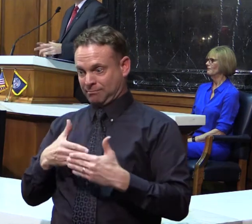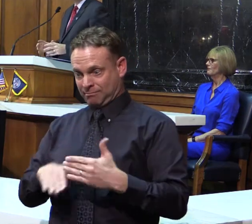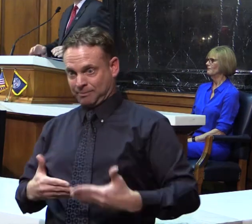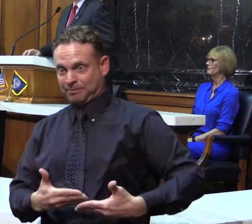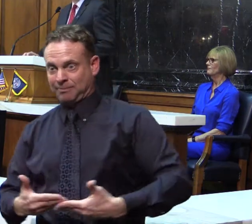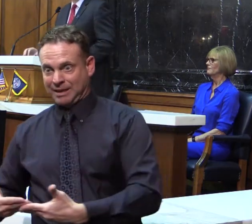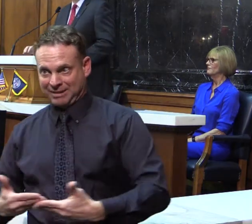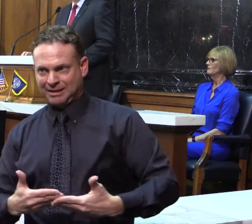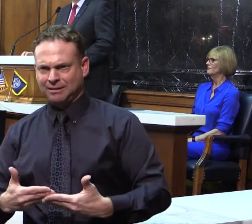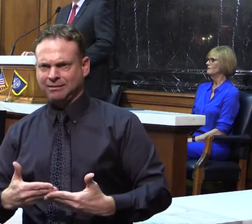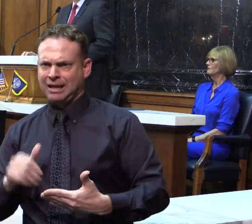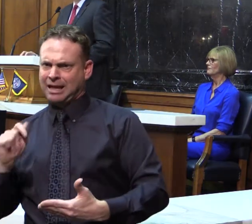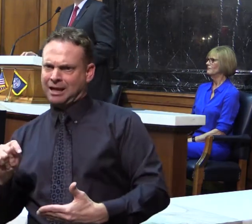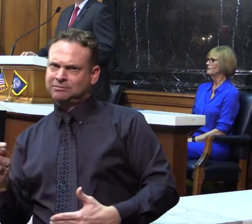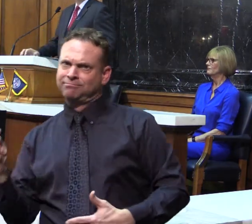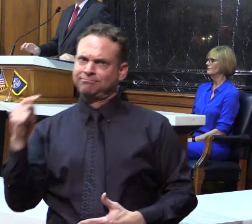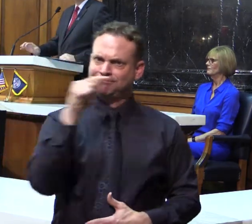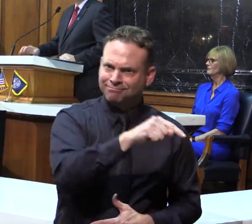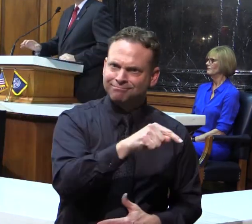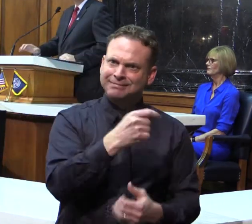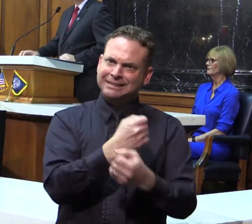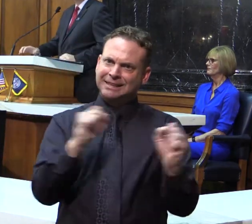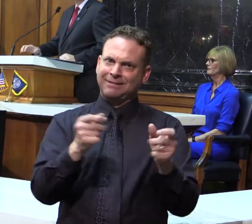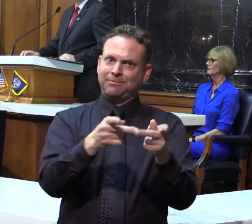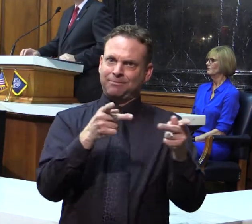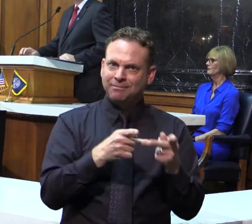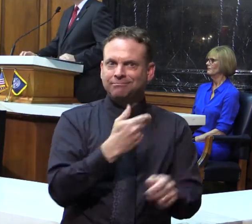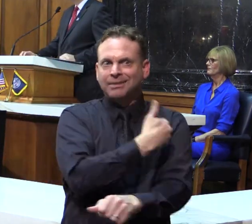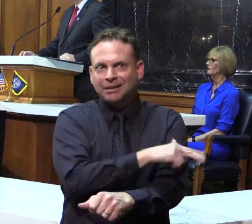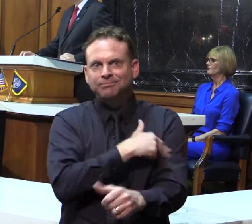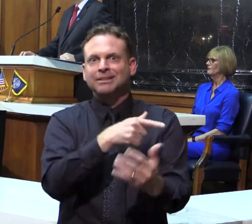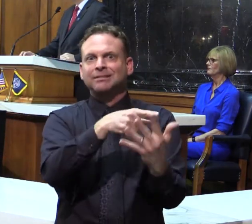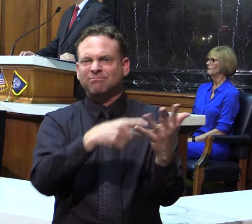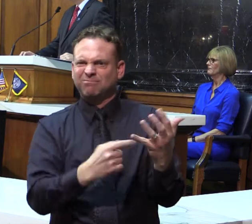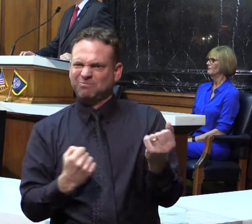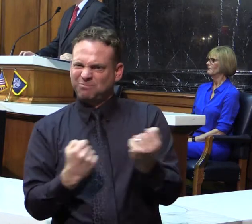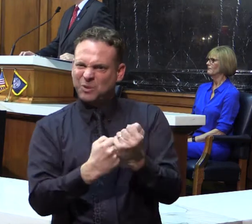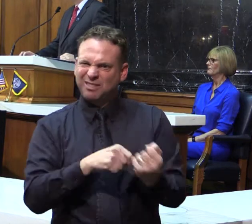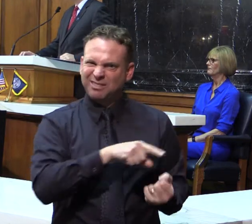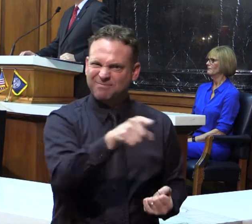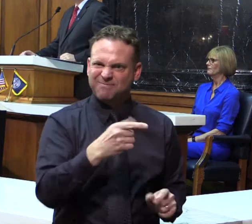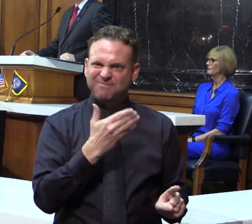So tonight, I’m setting a goal to become the best state in the Midwest for infant mortality